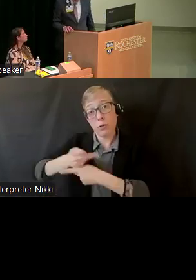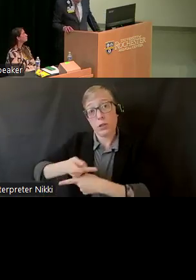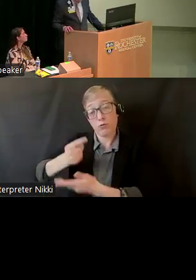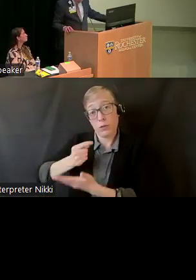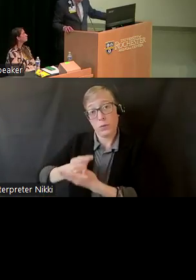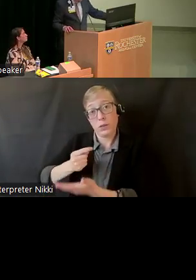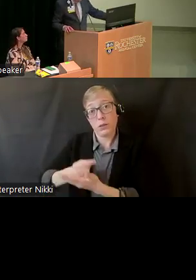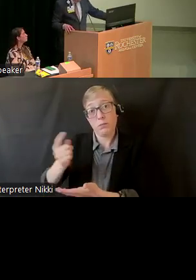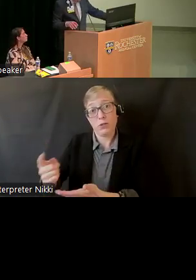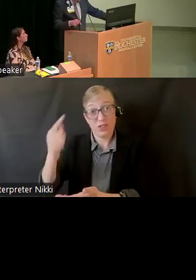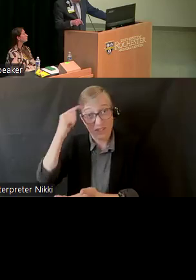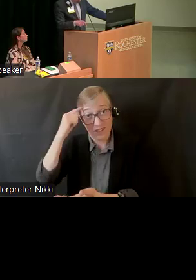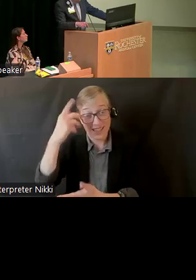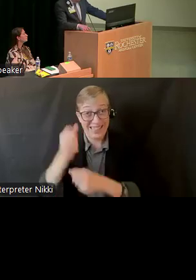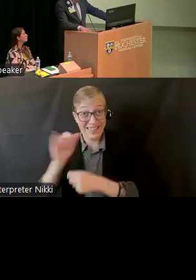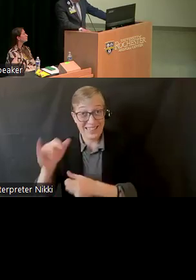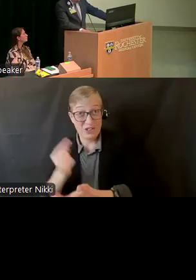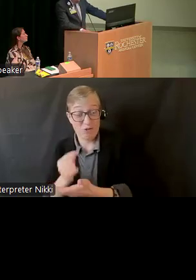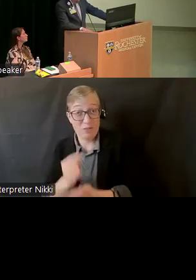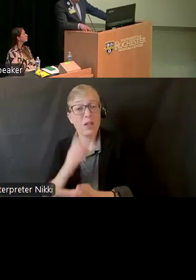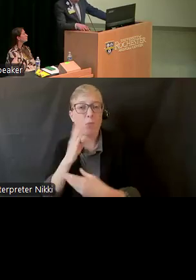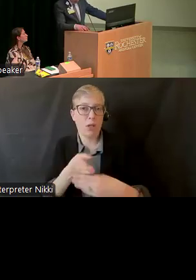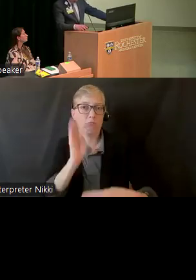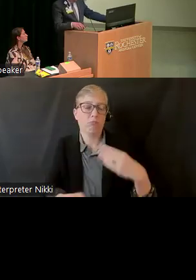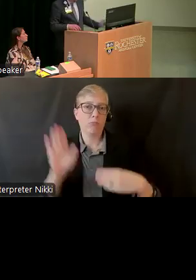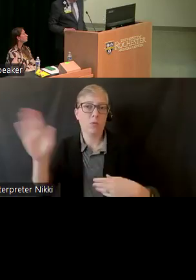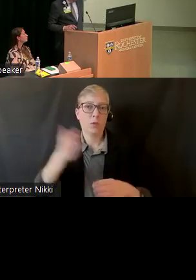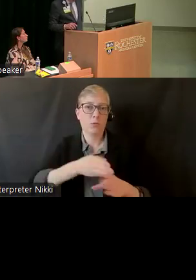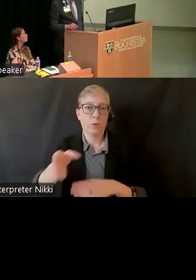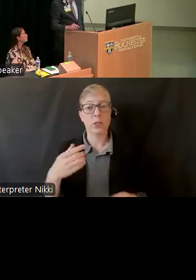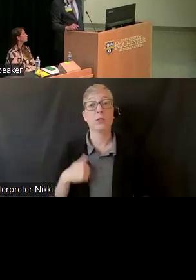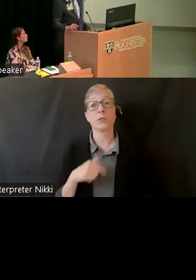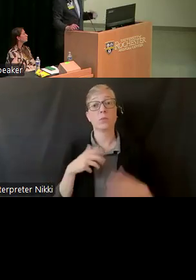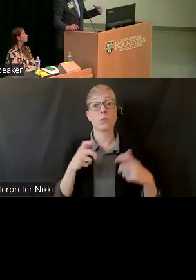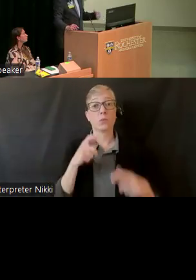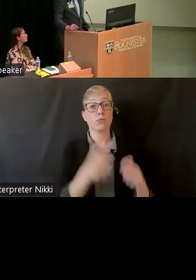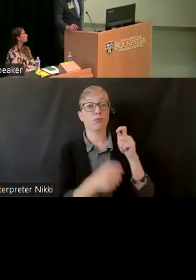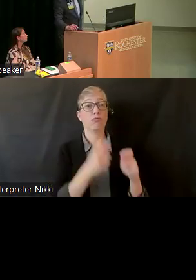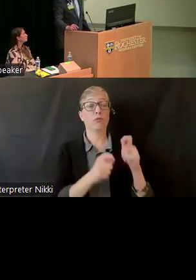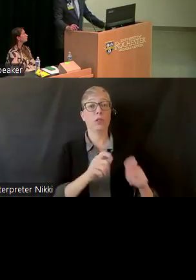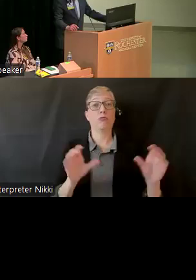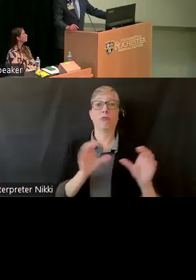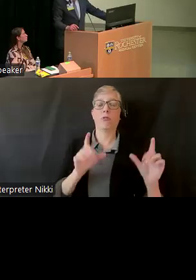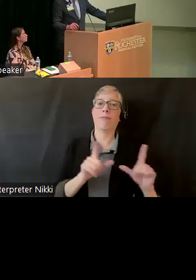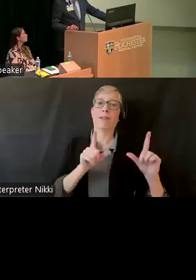would end her career so we sought to change the credentiing questions here at URMC to be